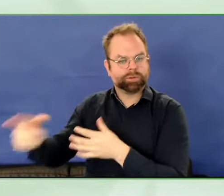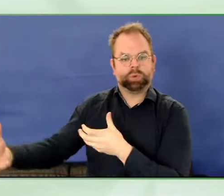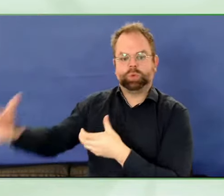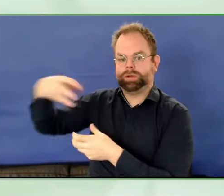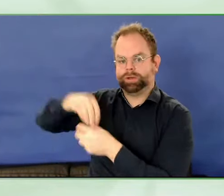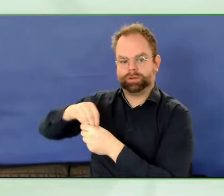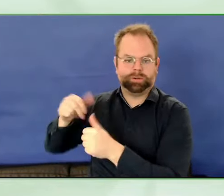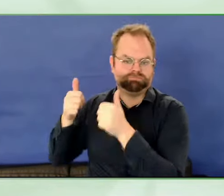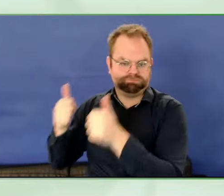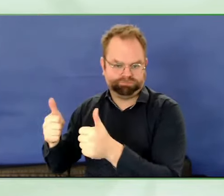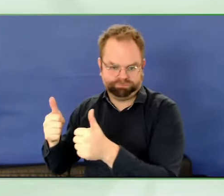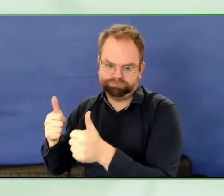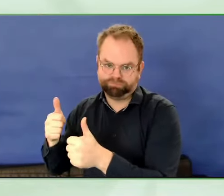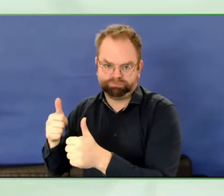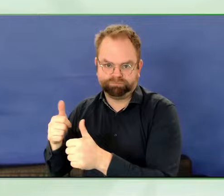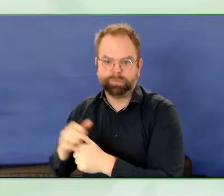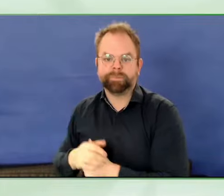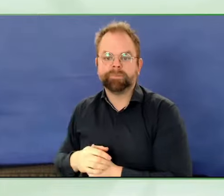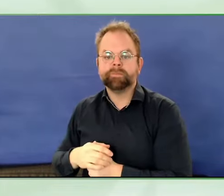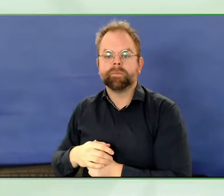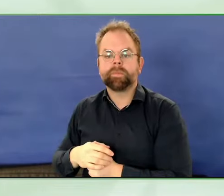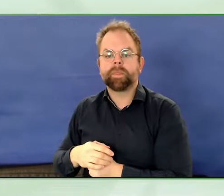views about what is happening right now.